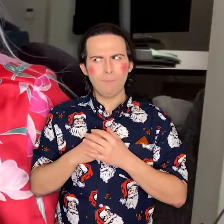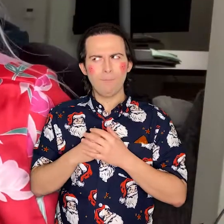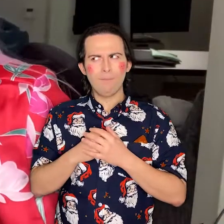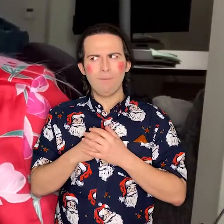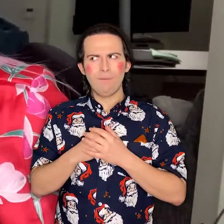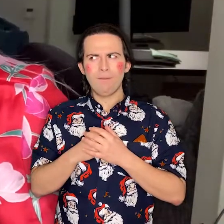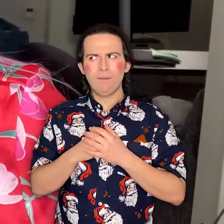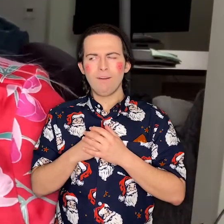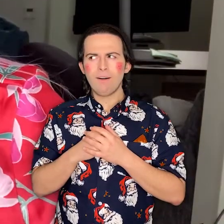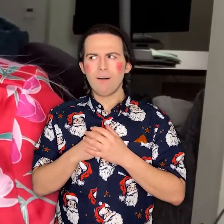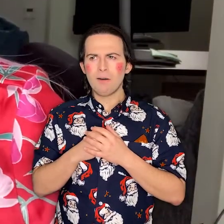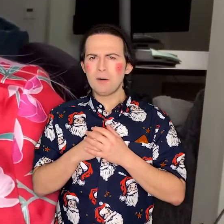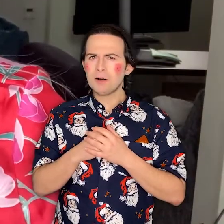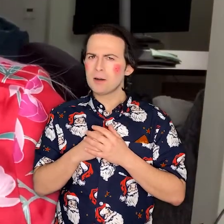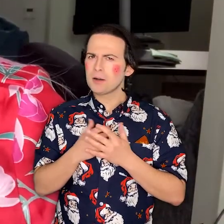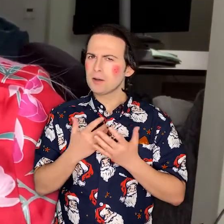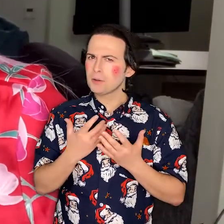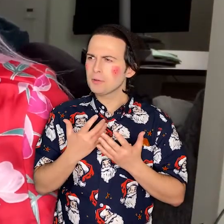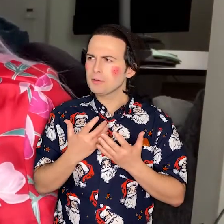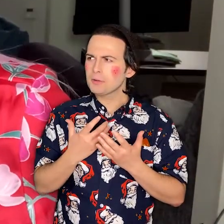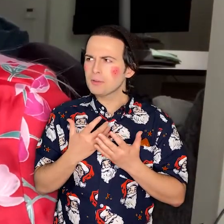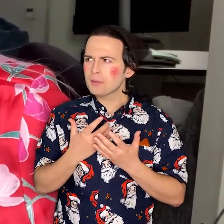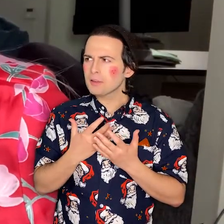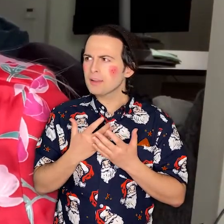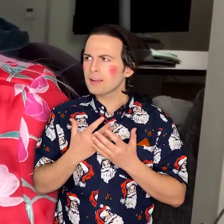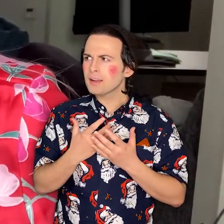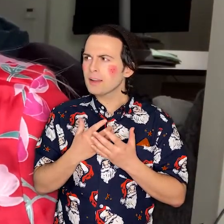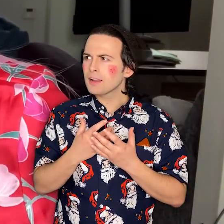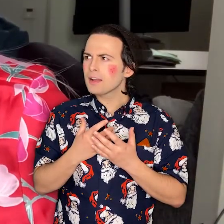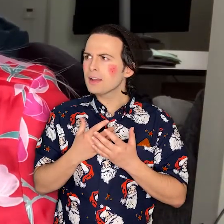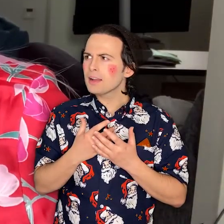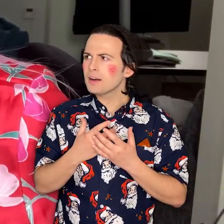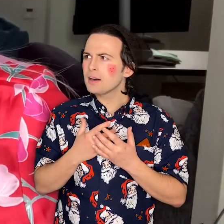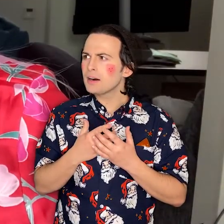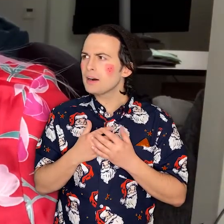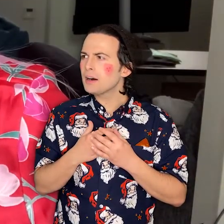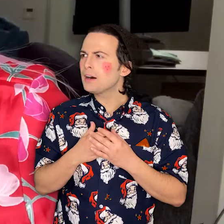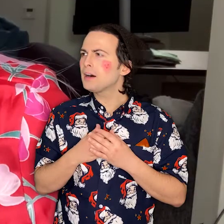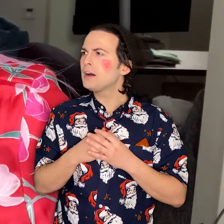you, I’ll go on a date with you when you and the bhoys bring home 10… but your chances